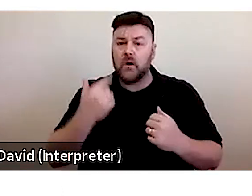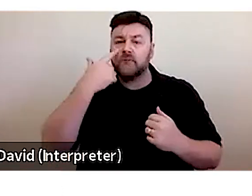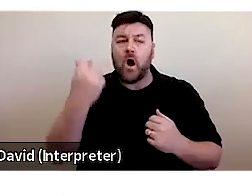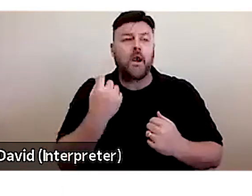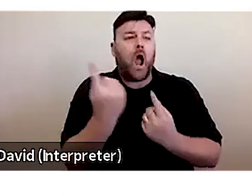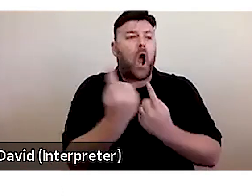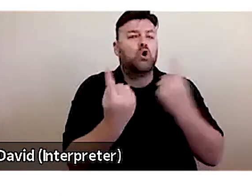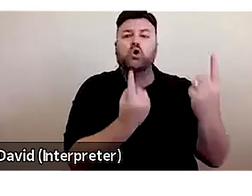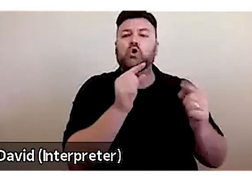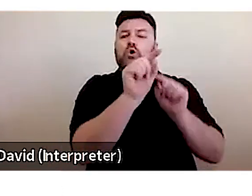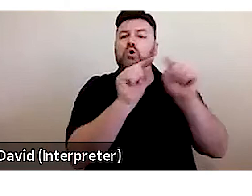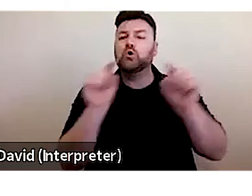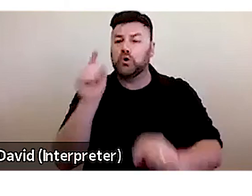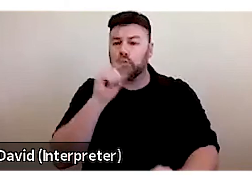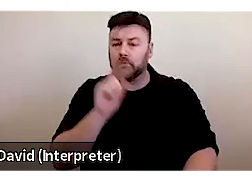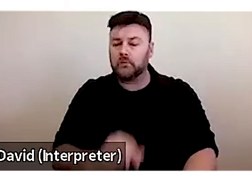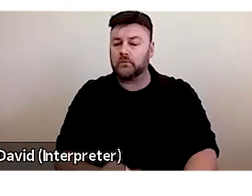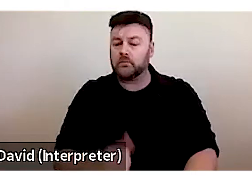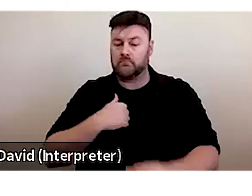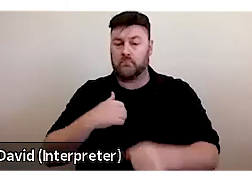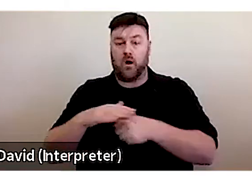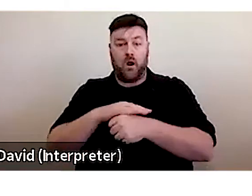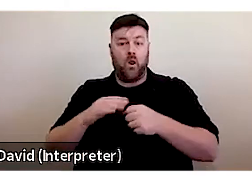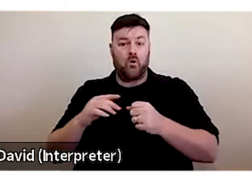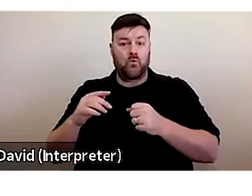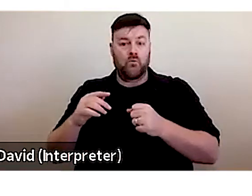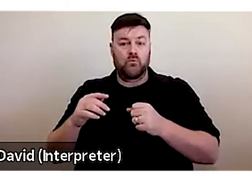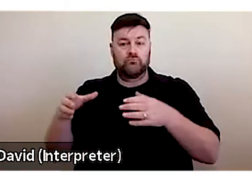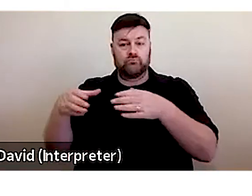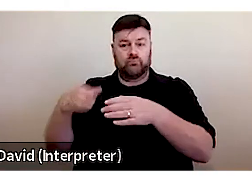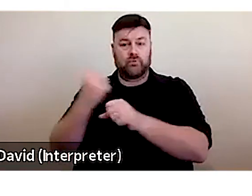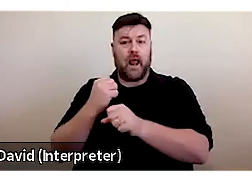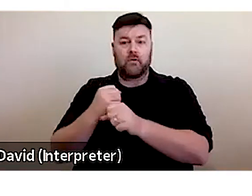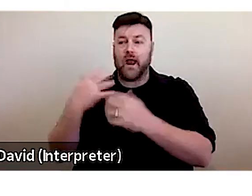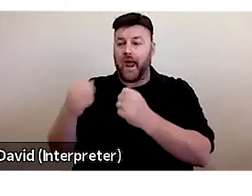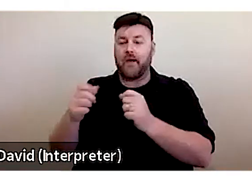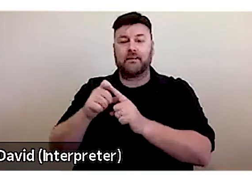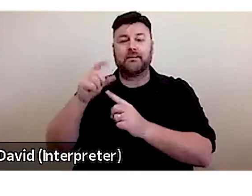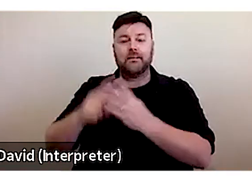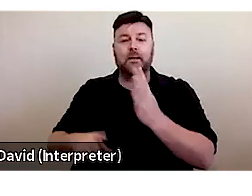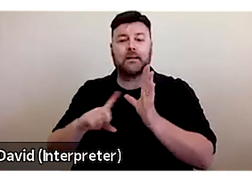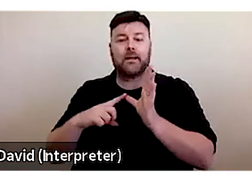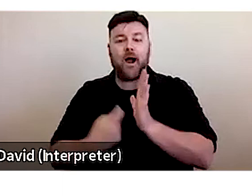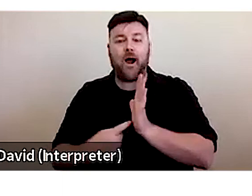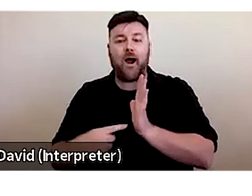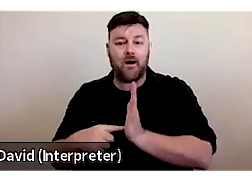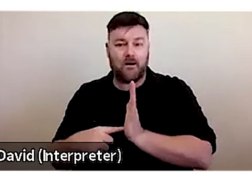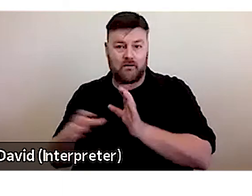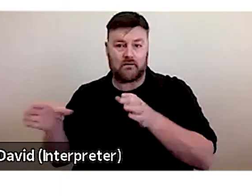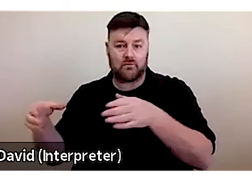runs a local disability arts group and I think that's really